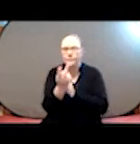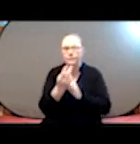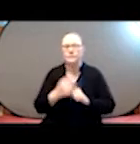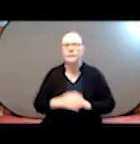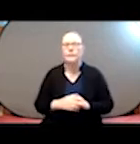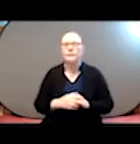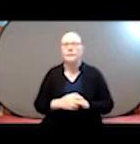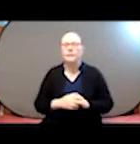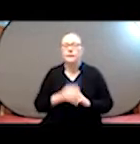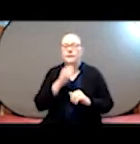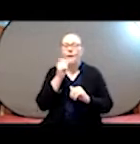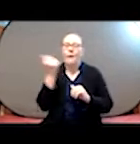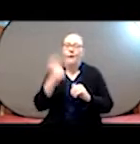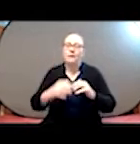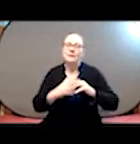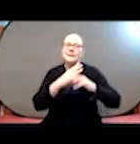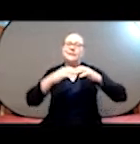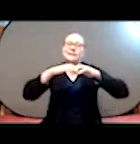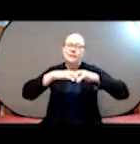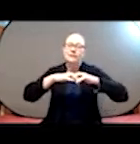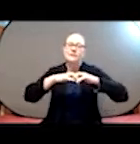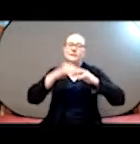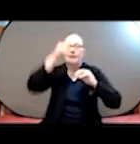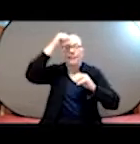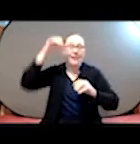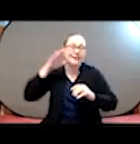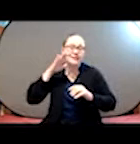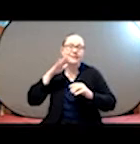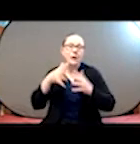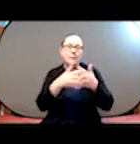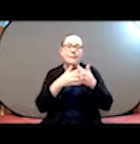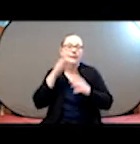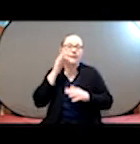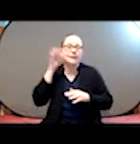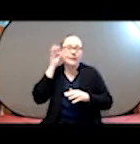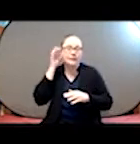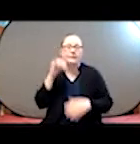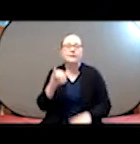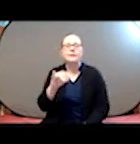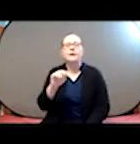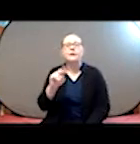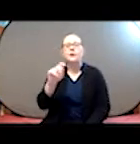indigenous Alaskans are American Indian. So for example the Inuit populations in northern Alaska